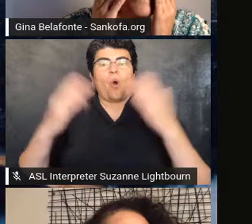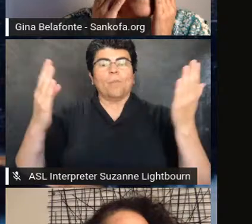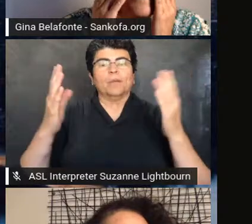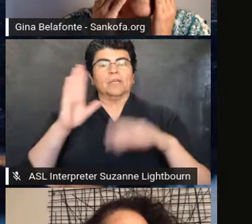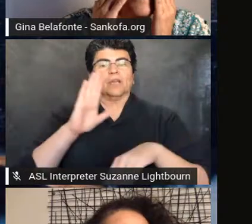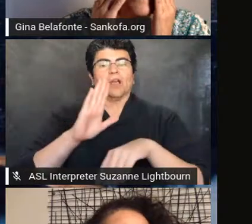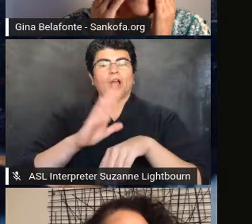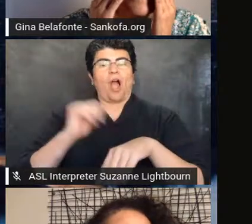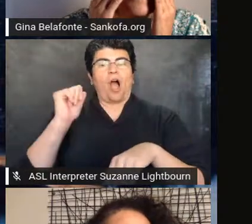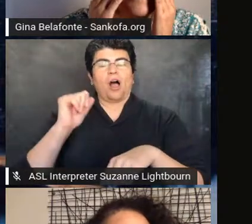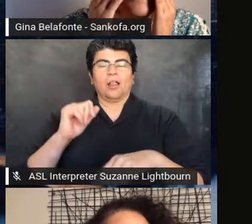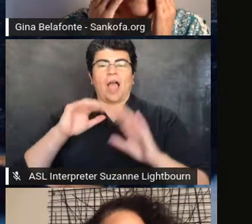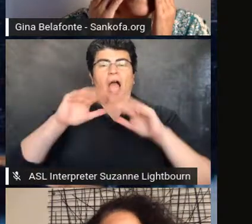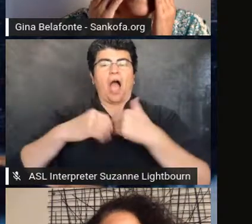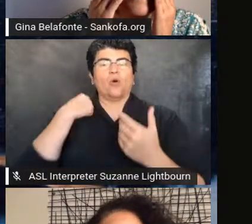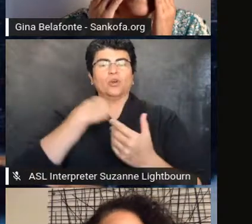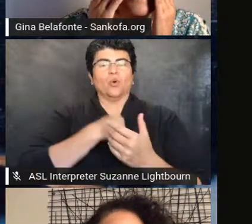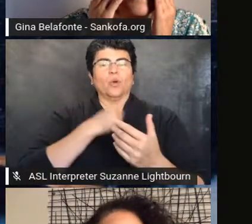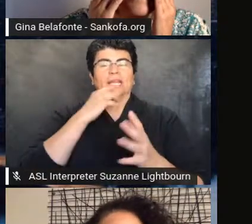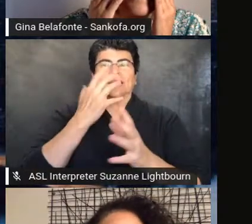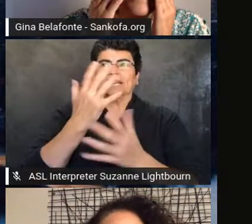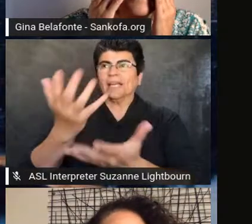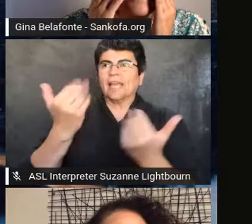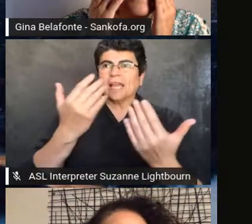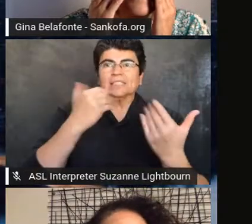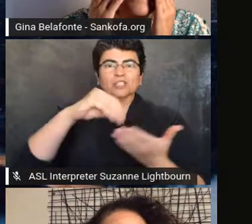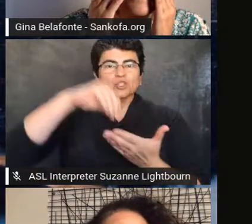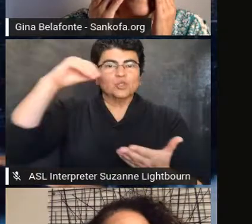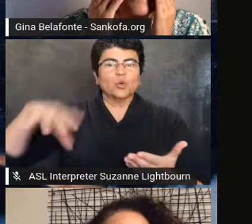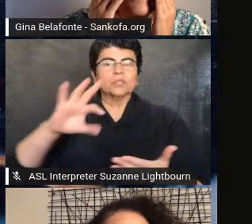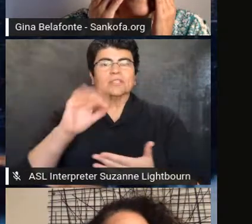how do we get students, faculty, staff and alumni